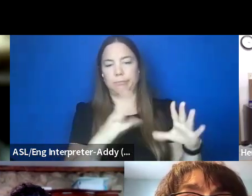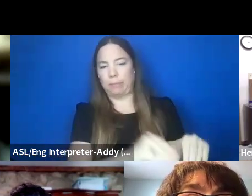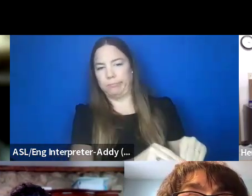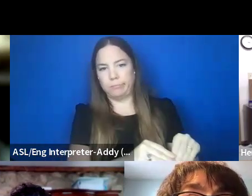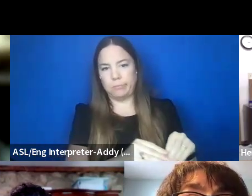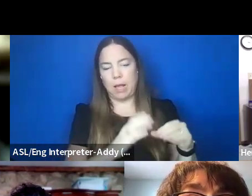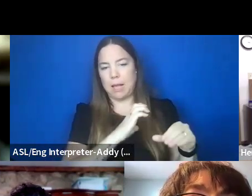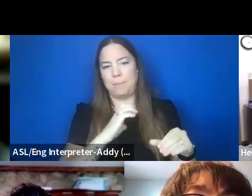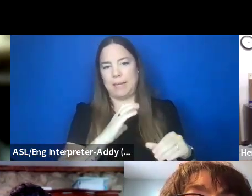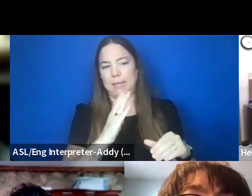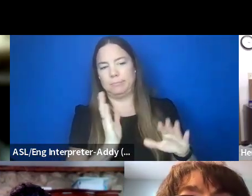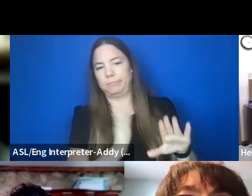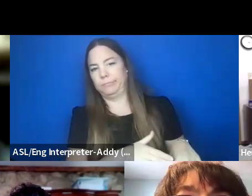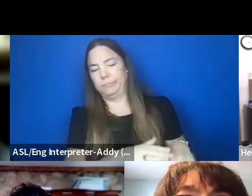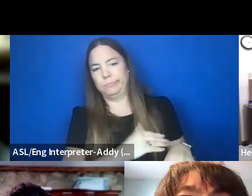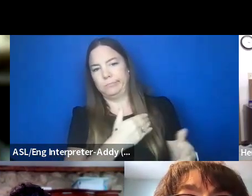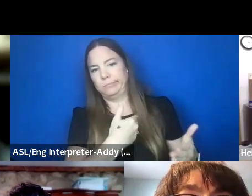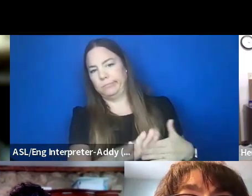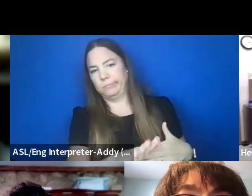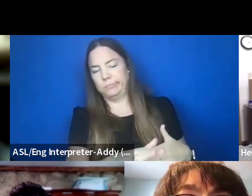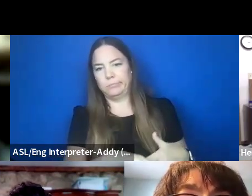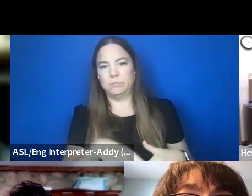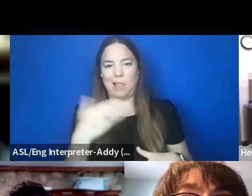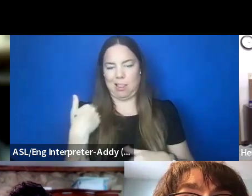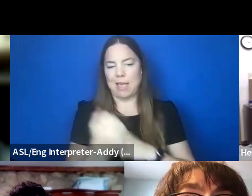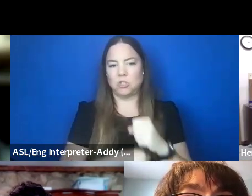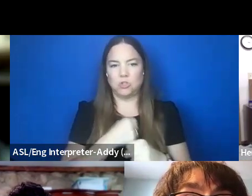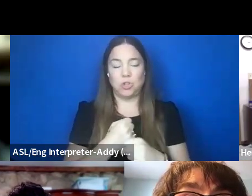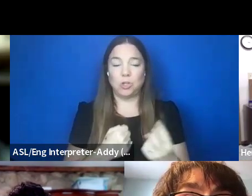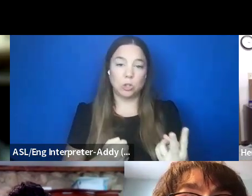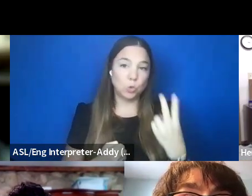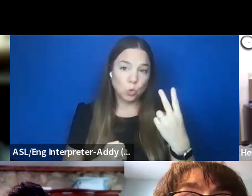Adeleigh Belyeu: at the very tail end of the legislative session last year there were 2 people in the committee that